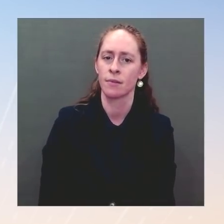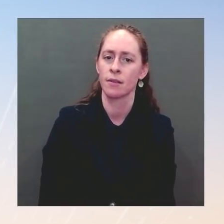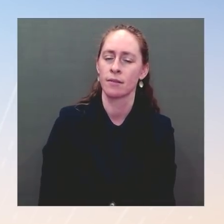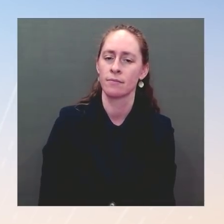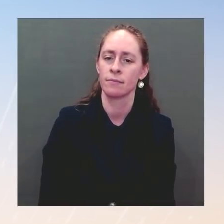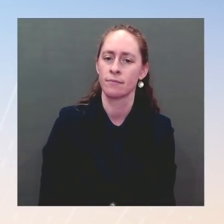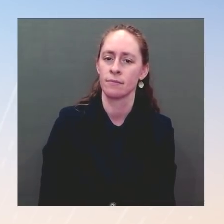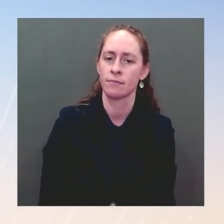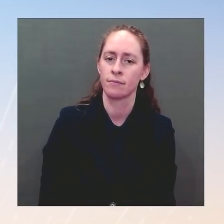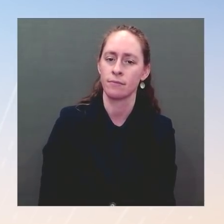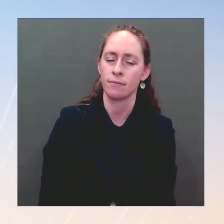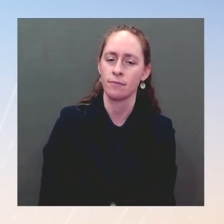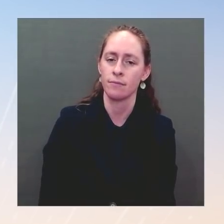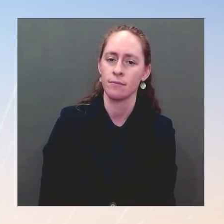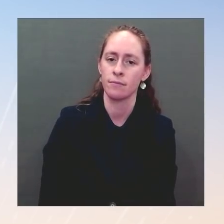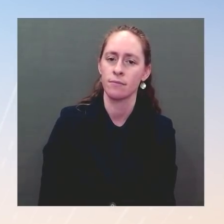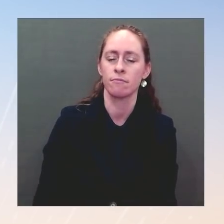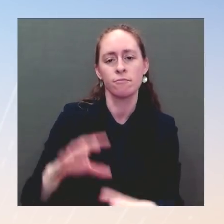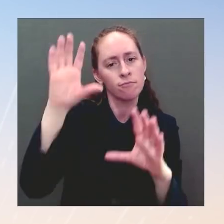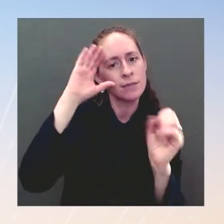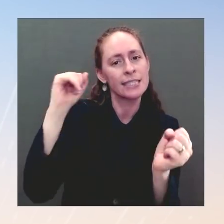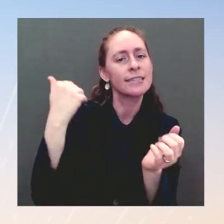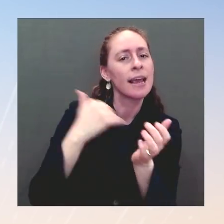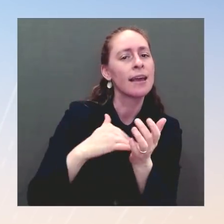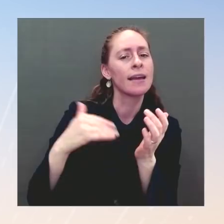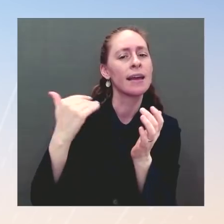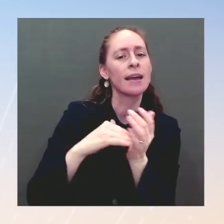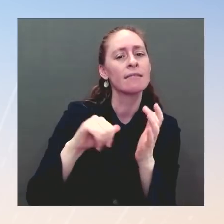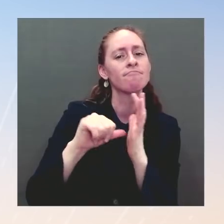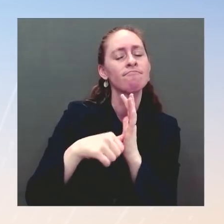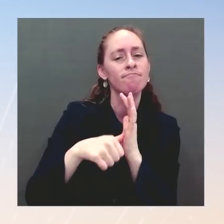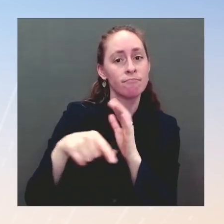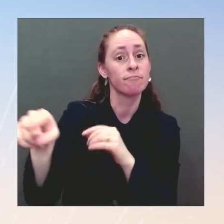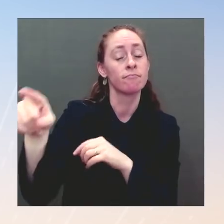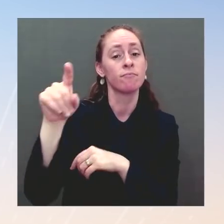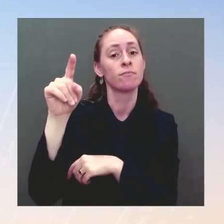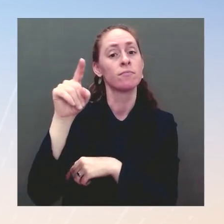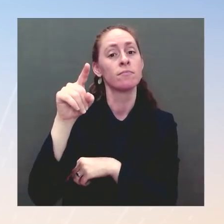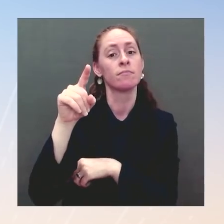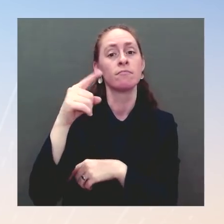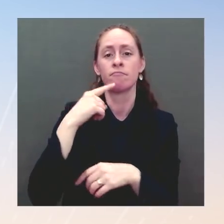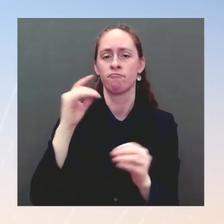not going to war with Russia. And I just wanted to ask, given that your warning of a full-fledged invasion with potential attacks on Kyiv,